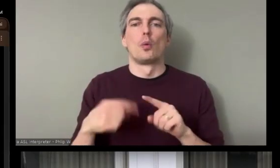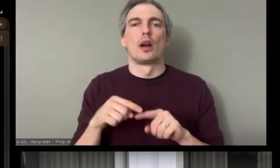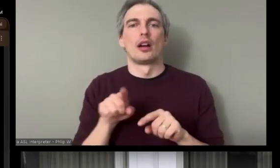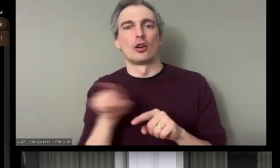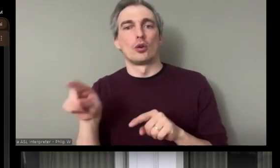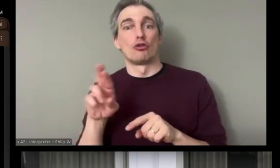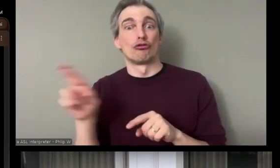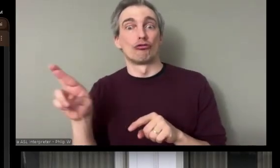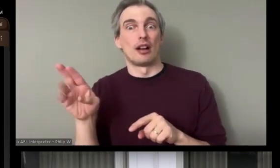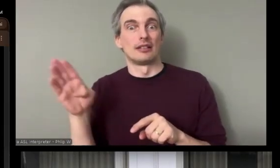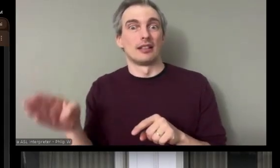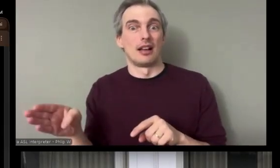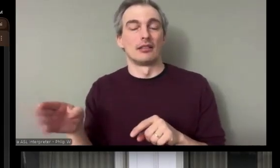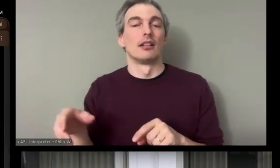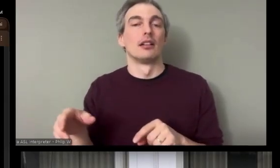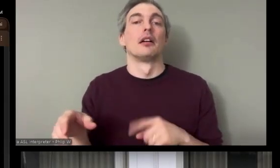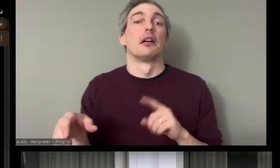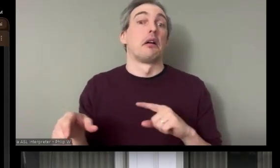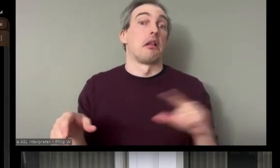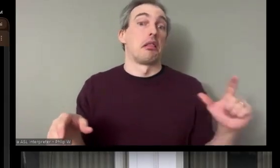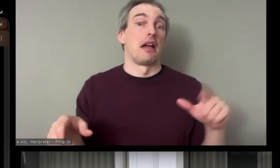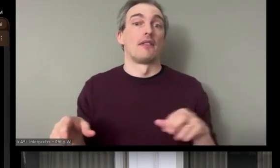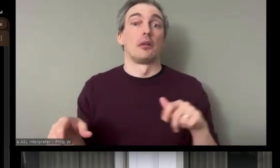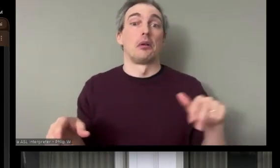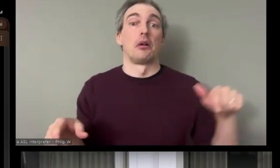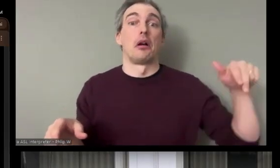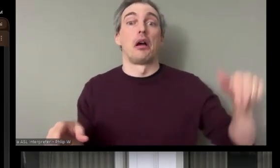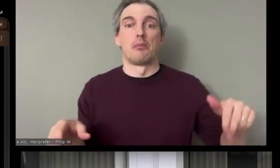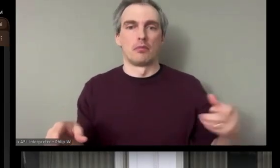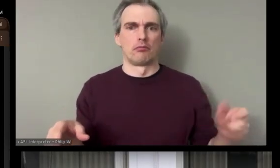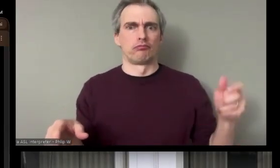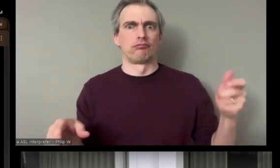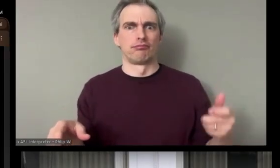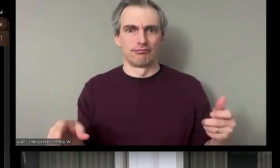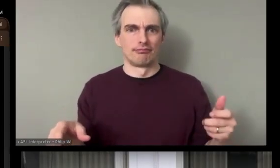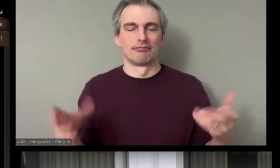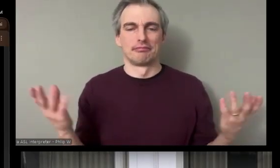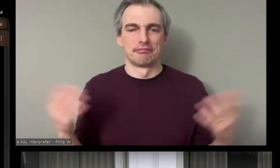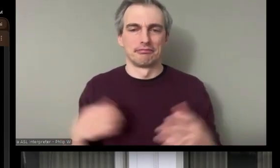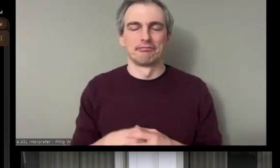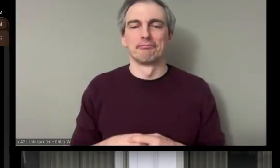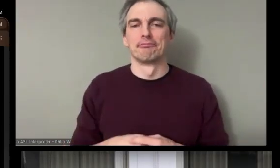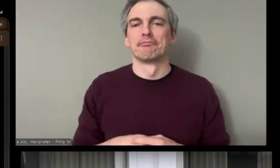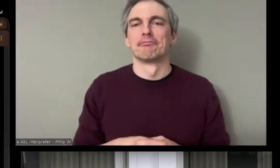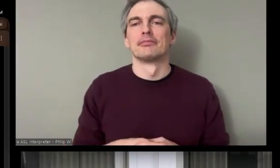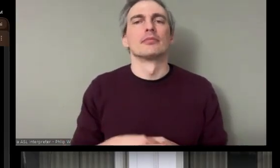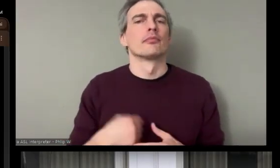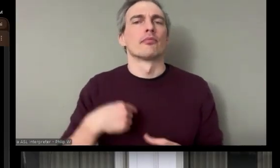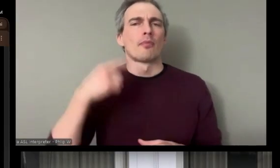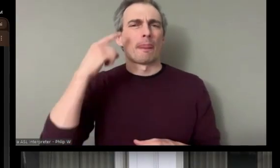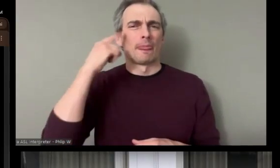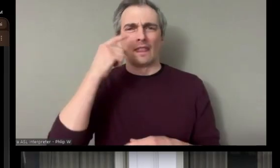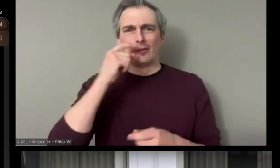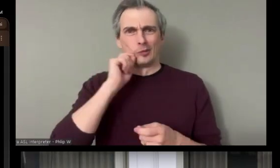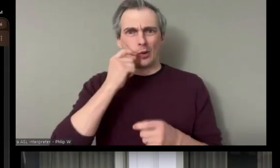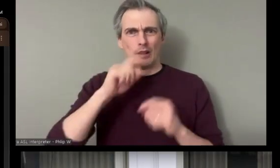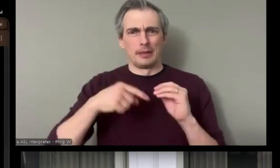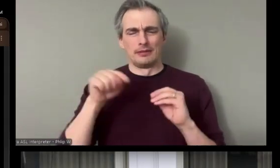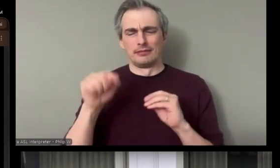And I could feel the left hand controller when I voted for the left side to vibrate. What's cool about this is -- I had a colleague who is blind.